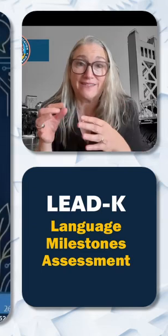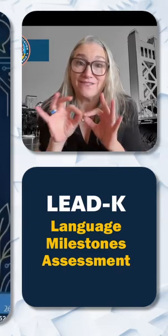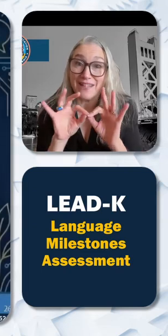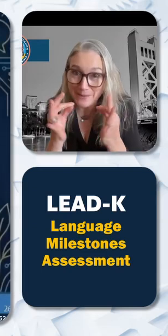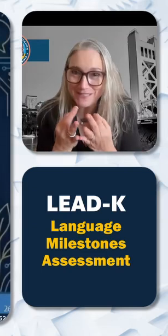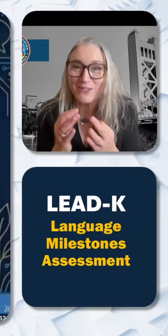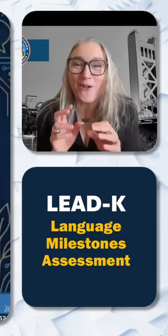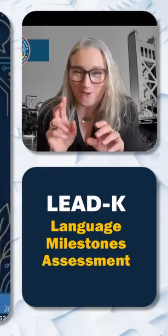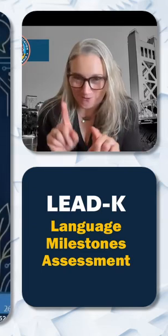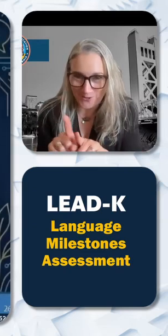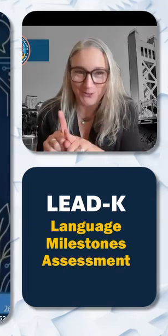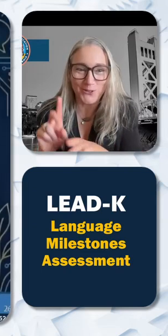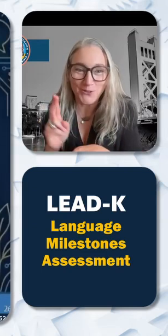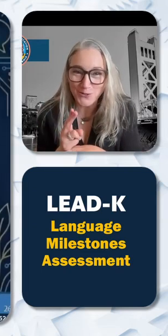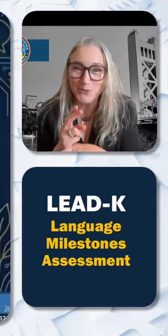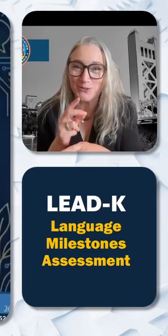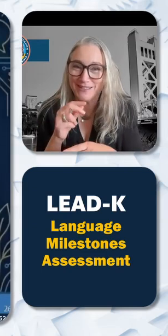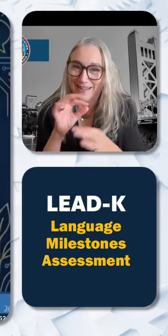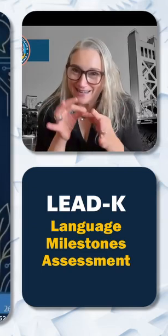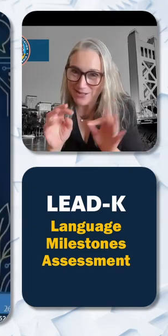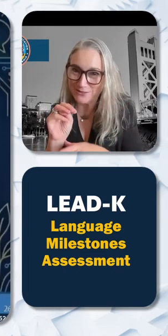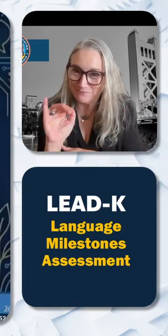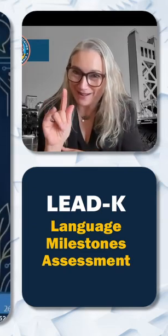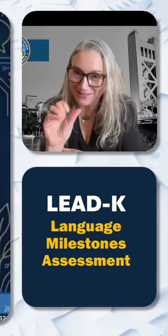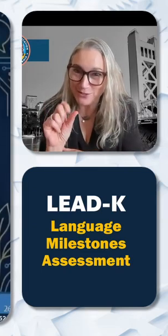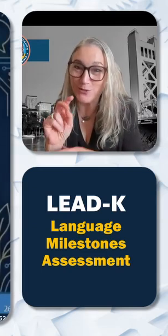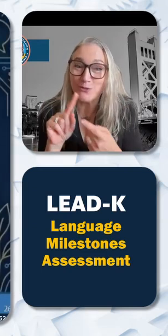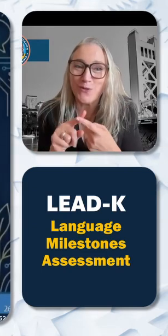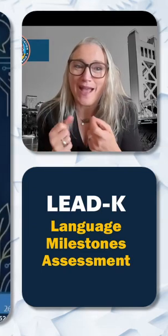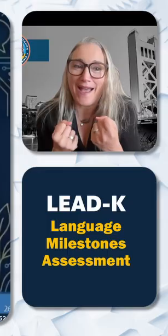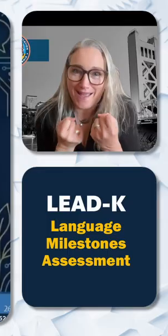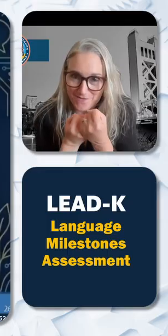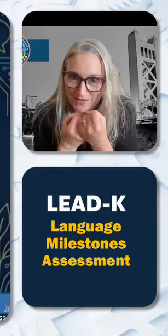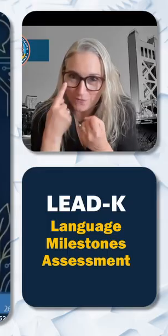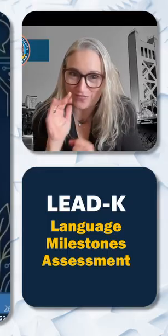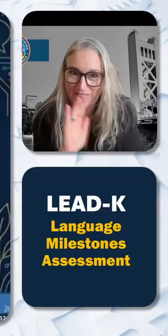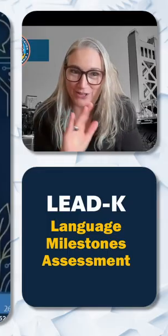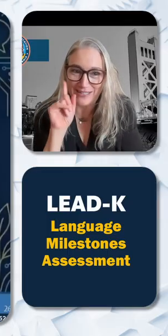Your families also use them to advocate